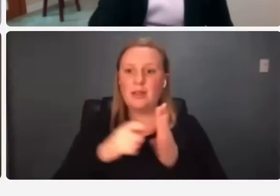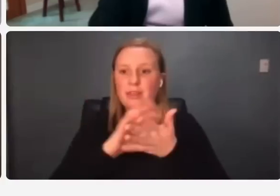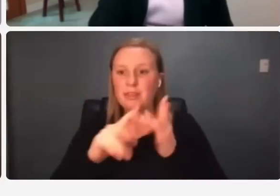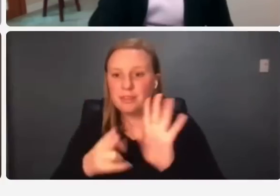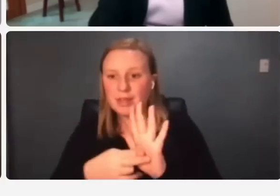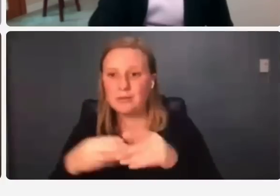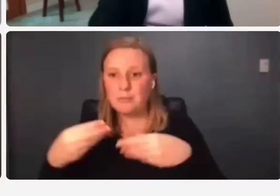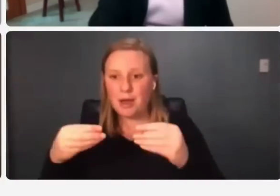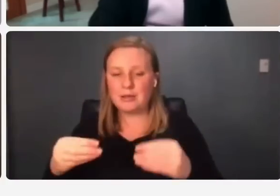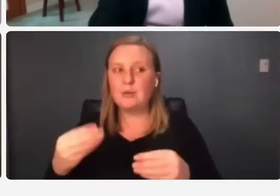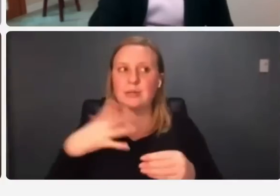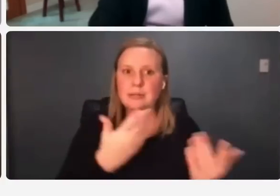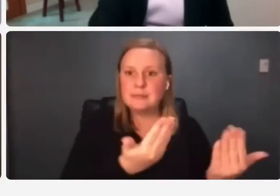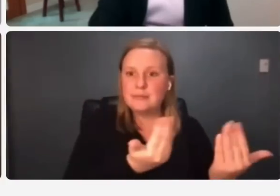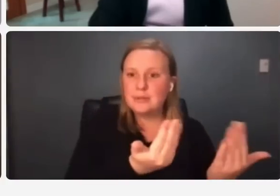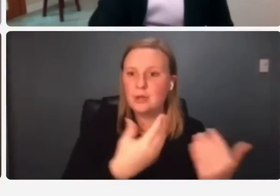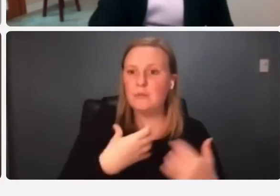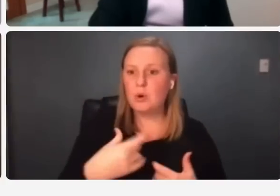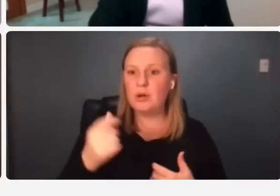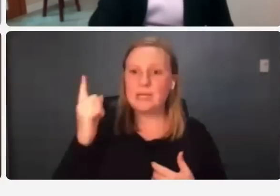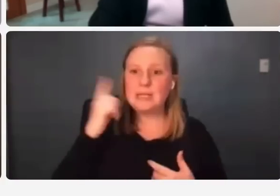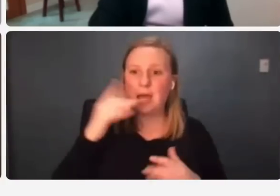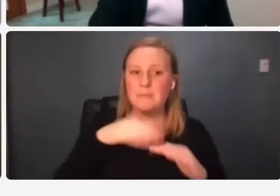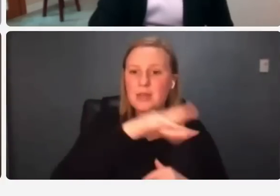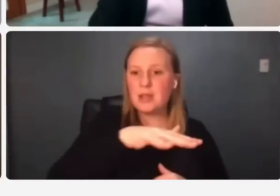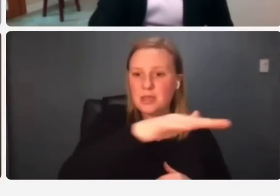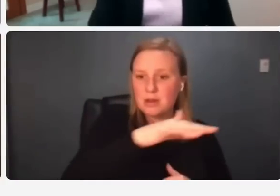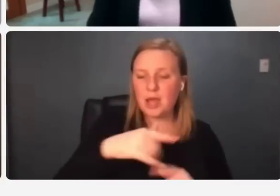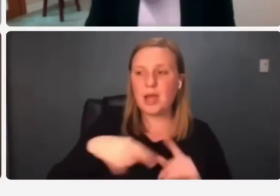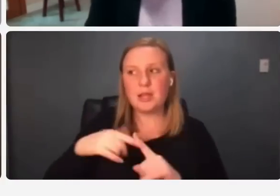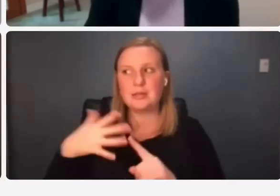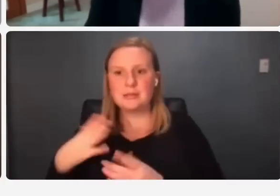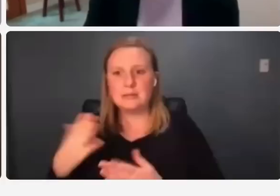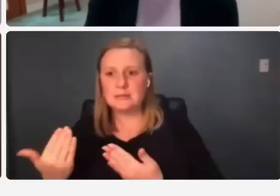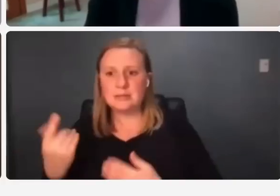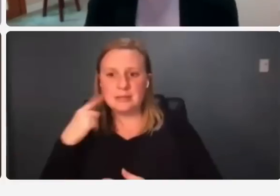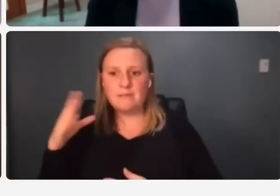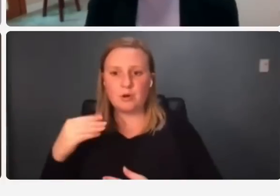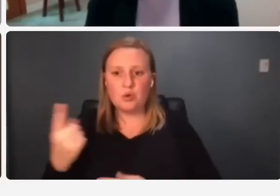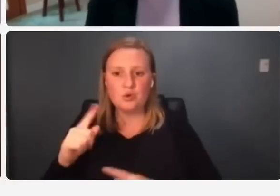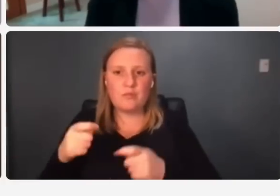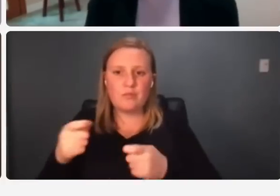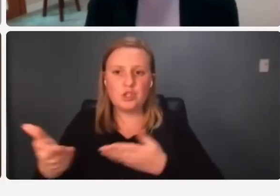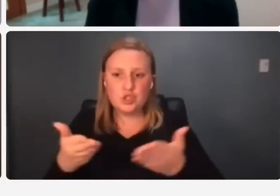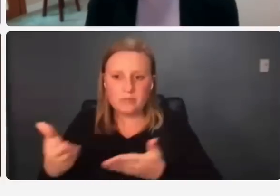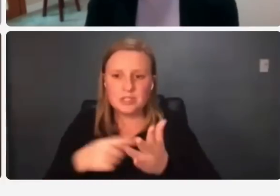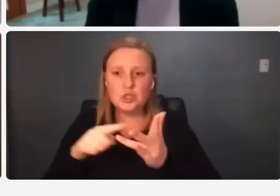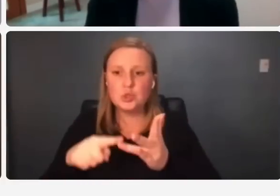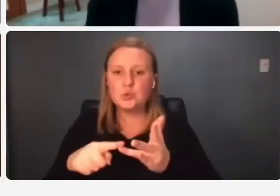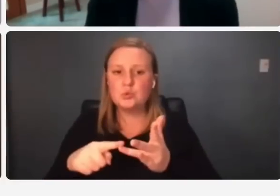after groups of consumers that are low numbers and